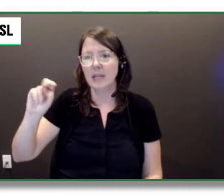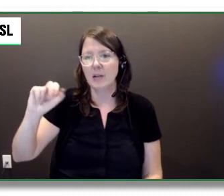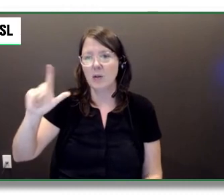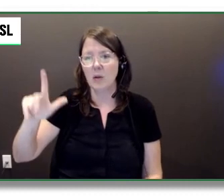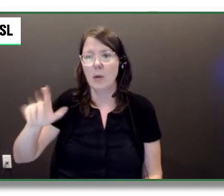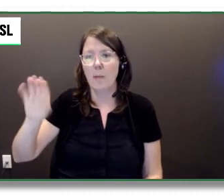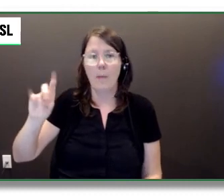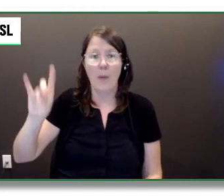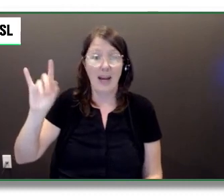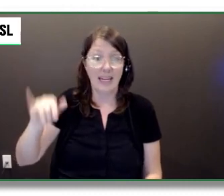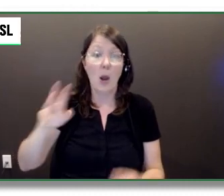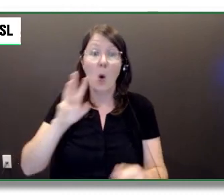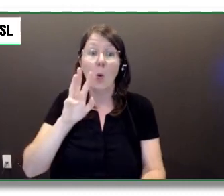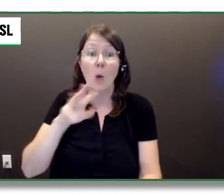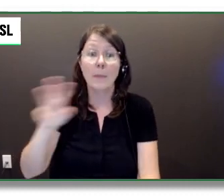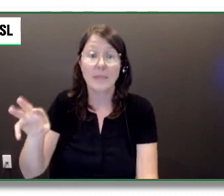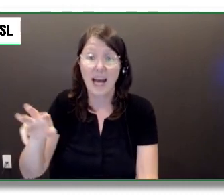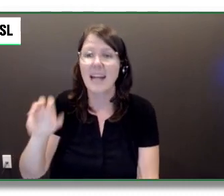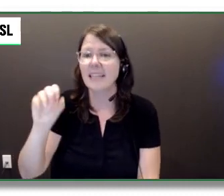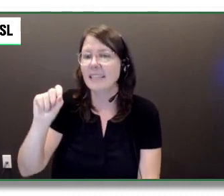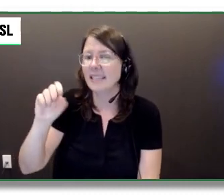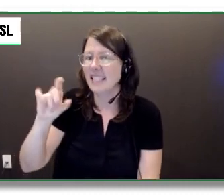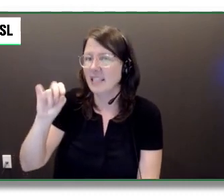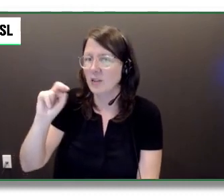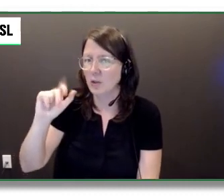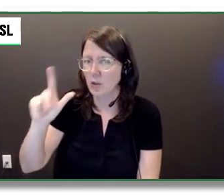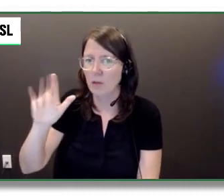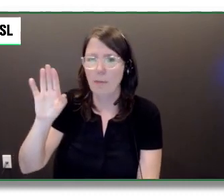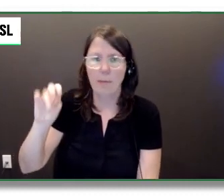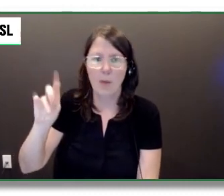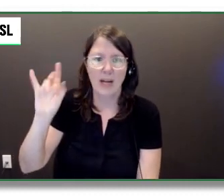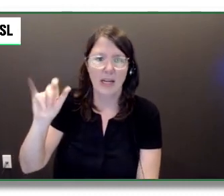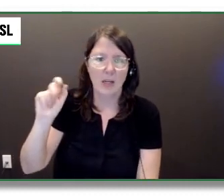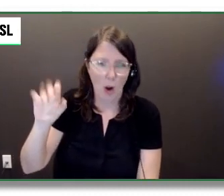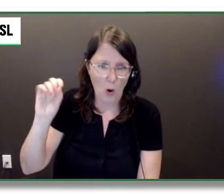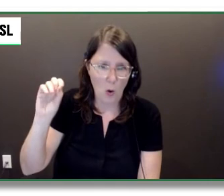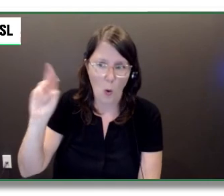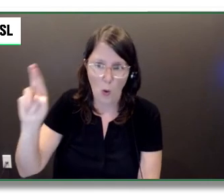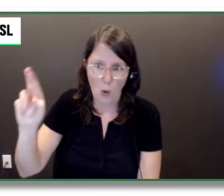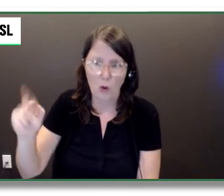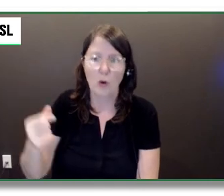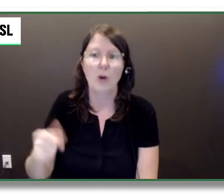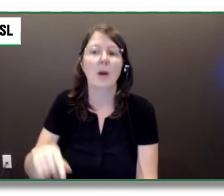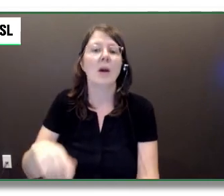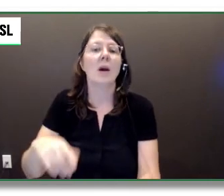address is seasonalbody@gmail.com and I welcome questions or feedback. If